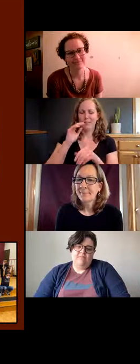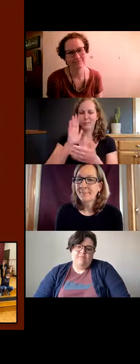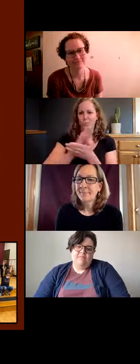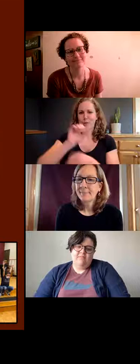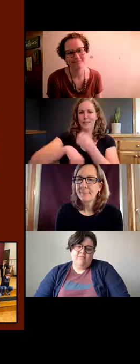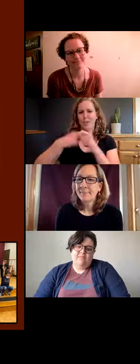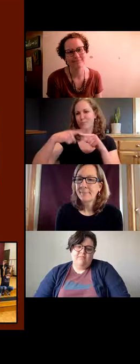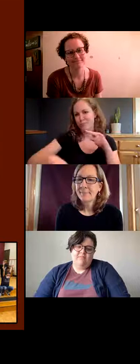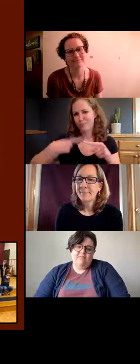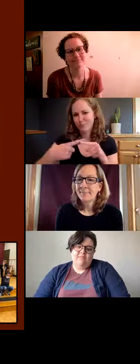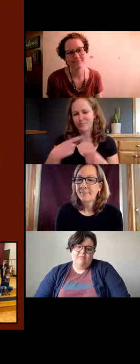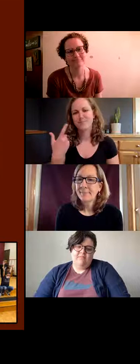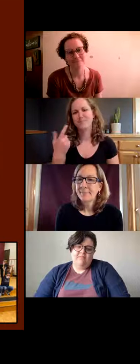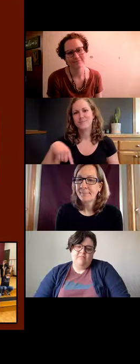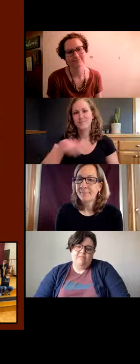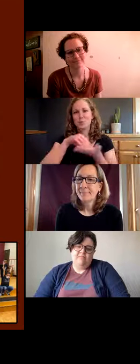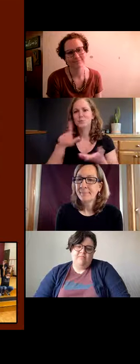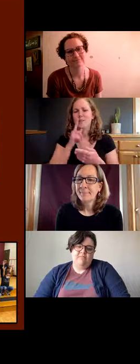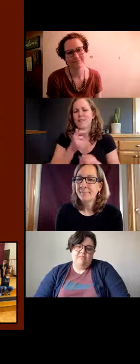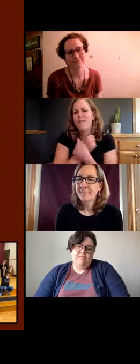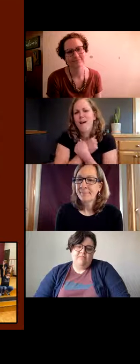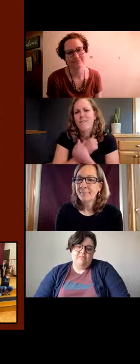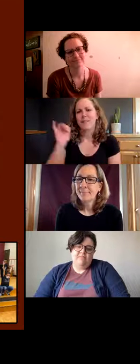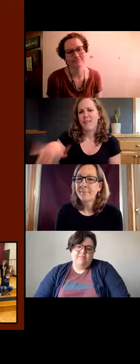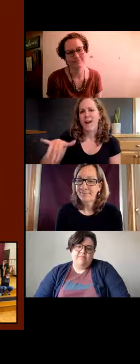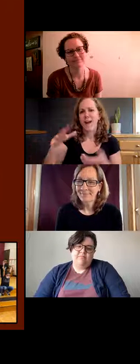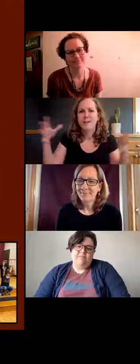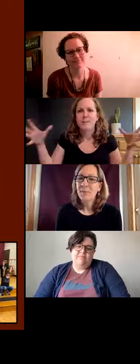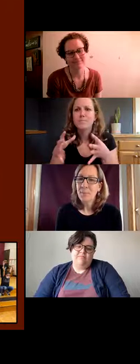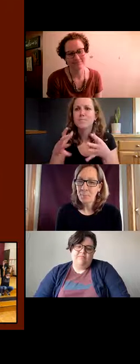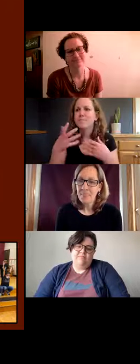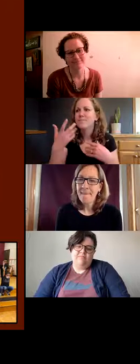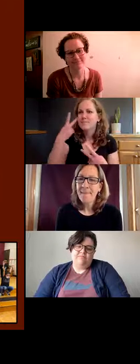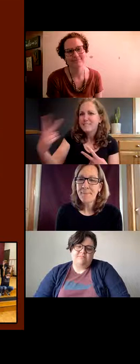wonderful things that our school year does -- we do during the school year, and we love that